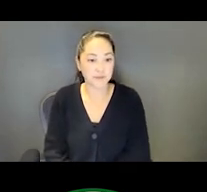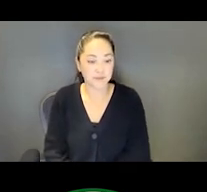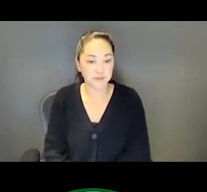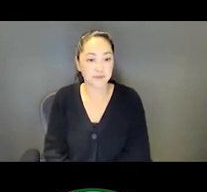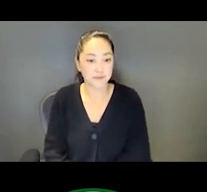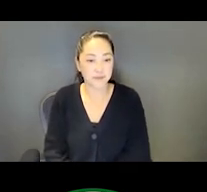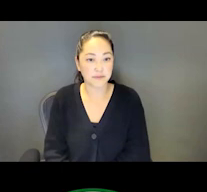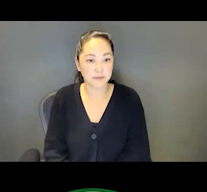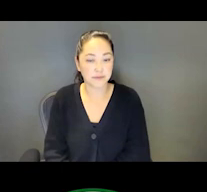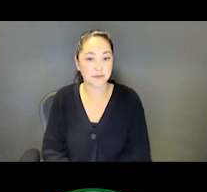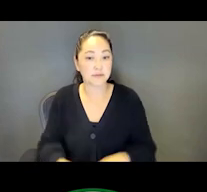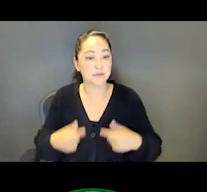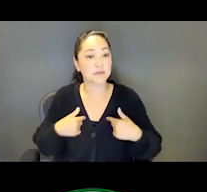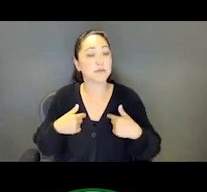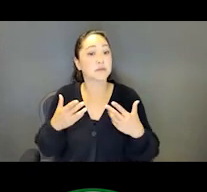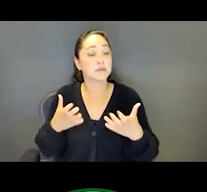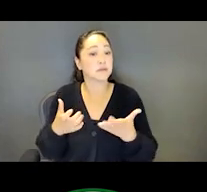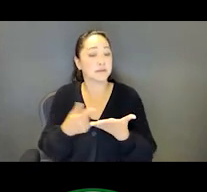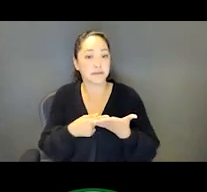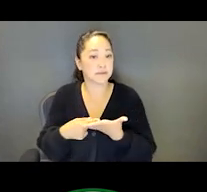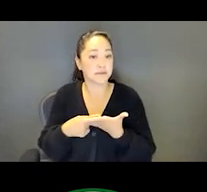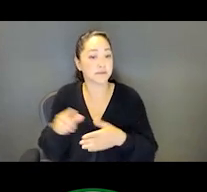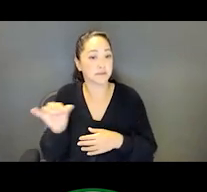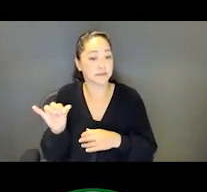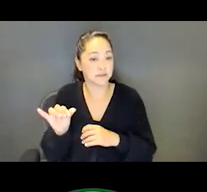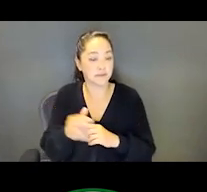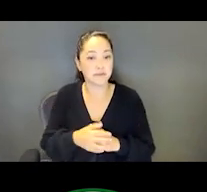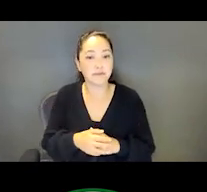of times we forget that the customer experience can start from home.